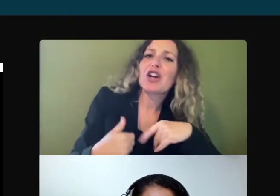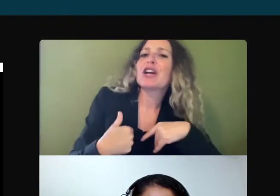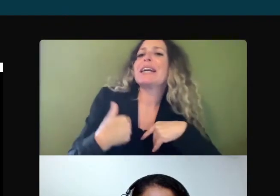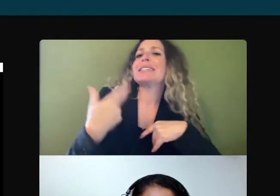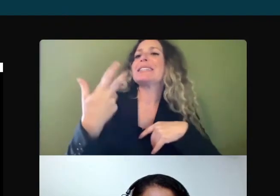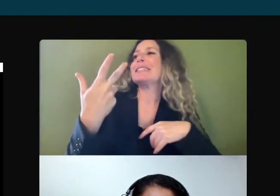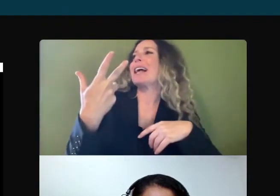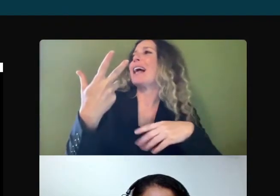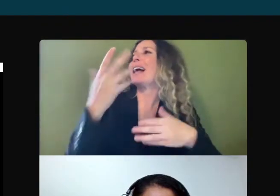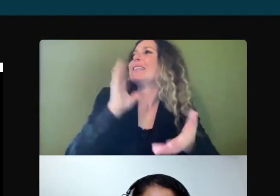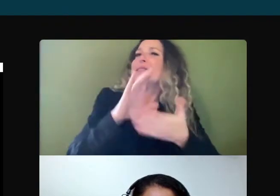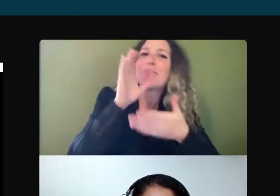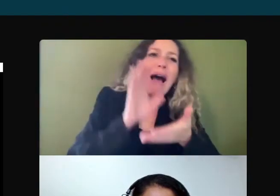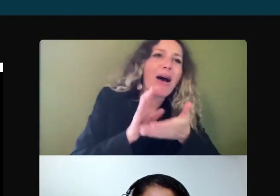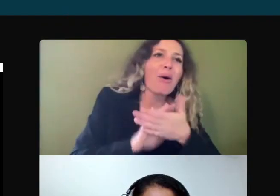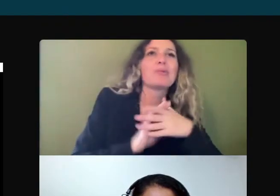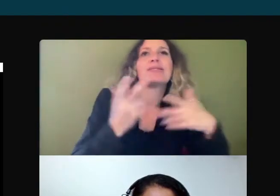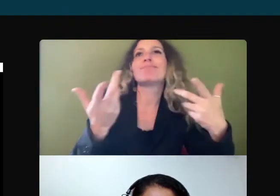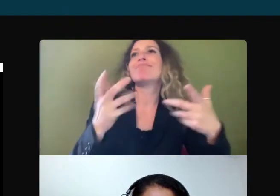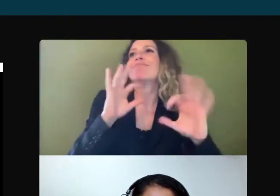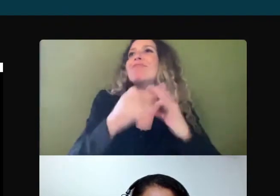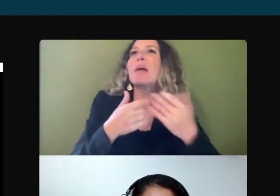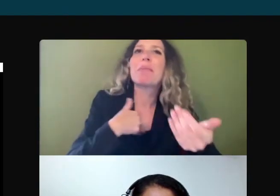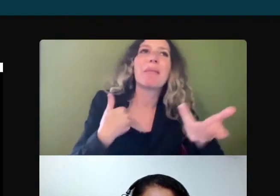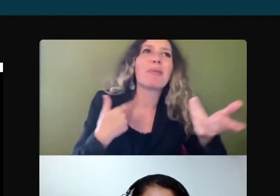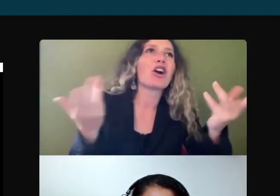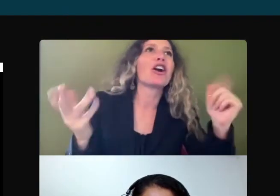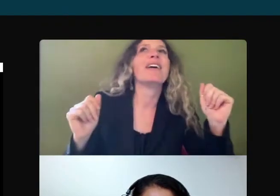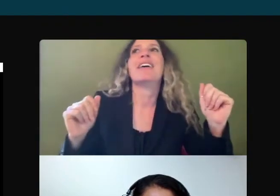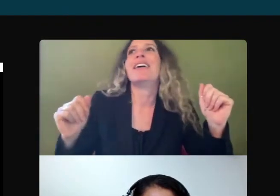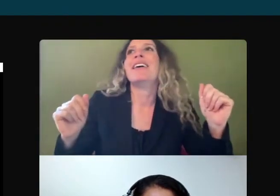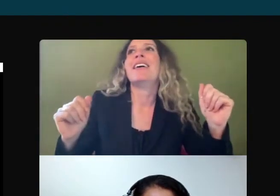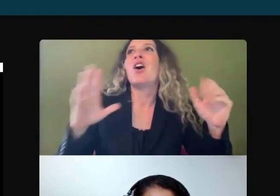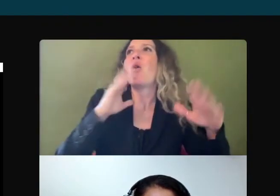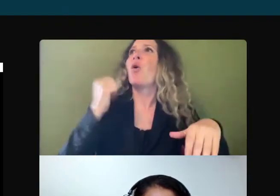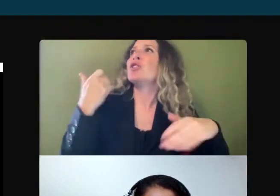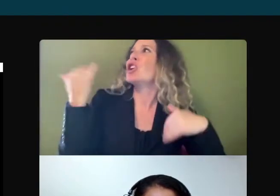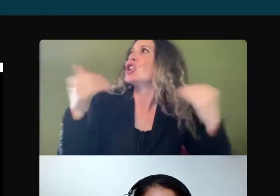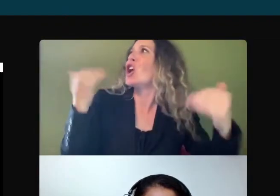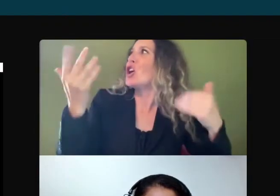or family member. Many caregivers may be older adults themselves and have their own